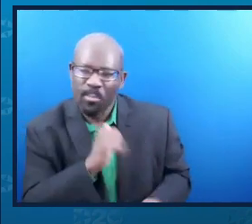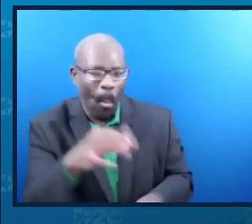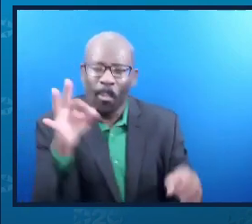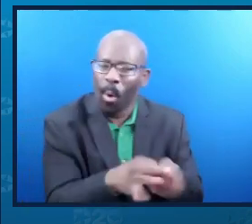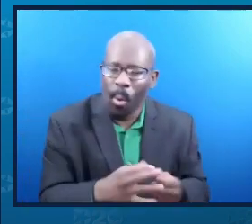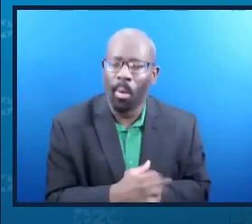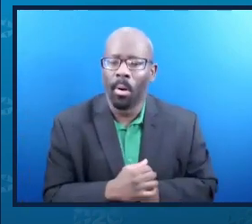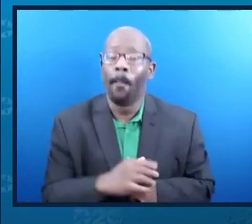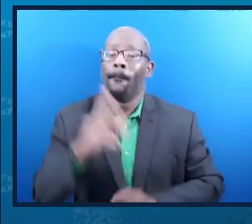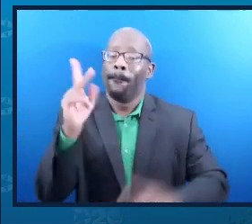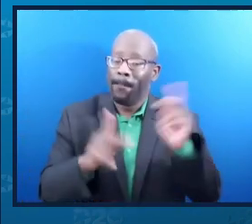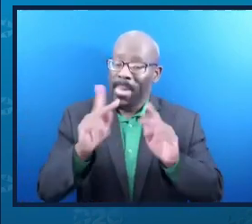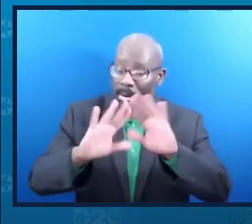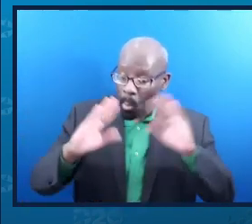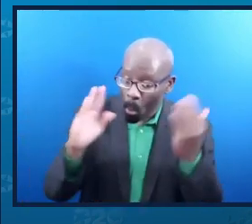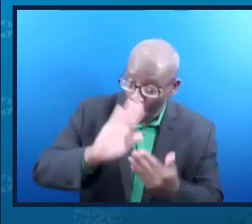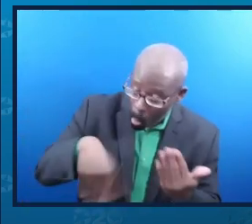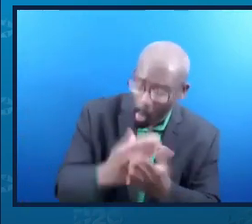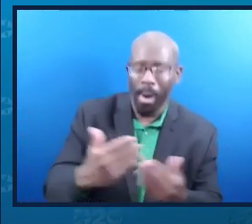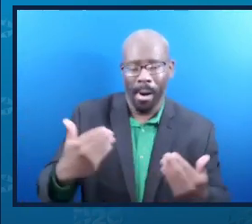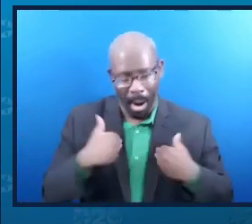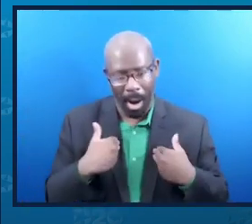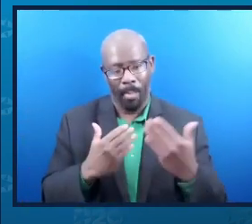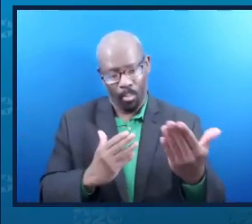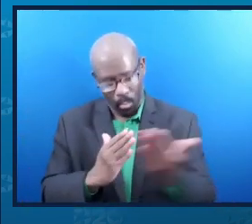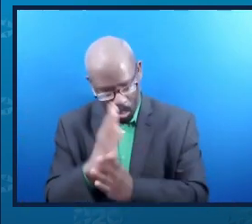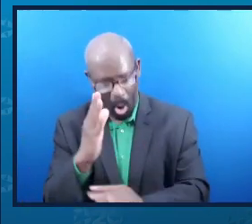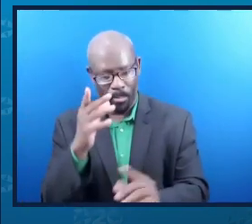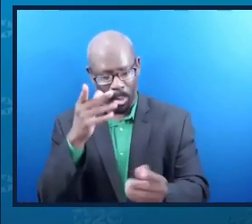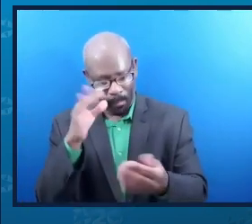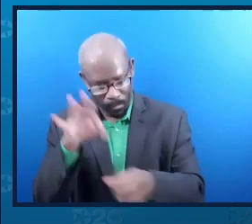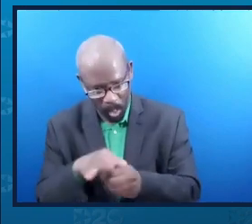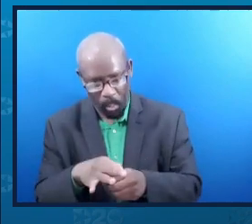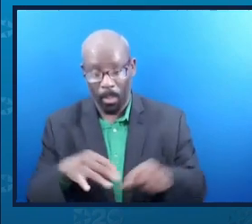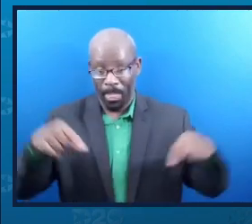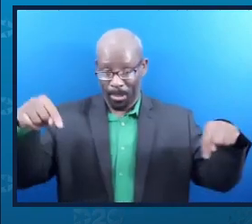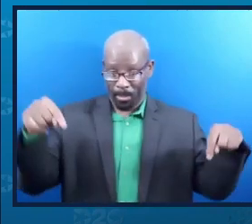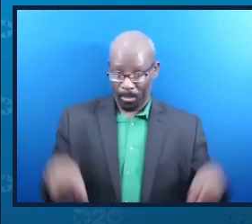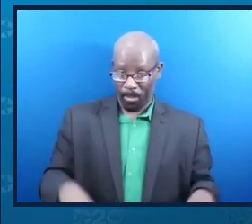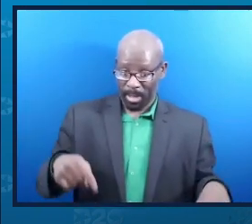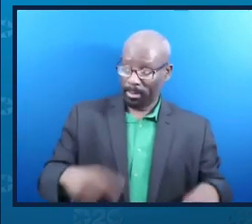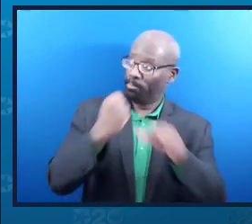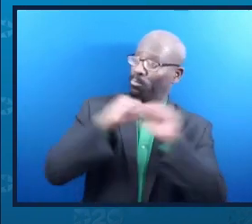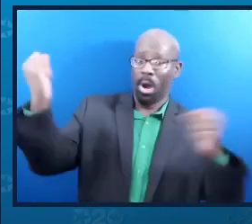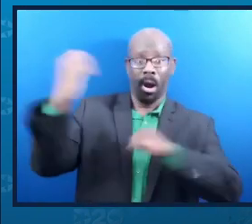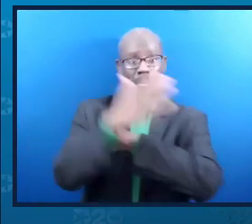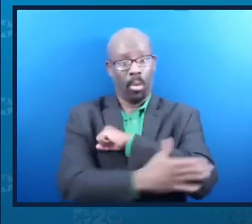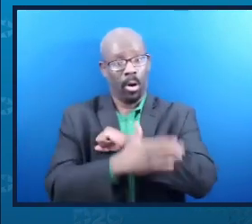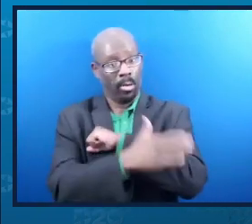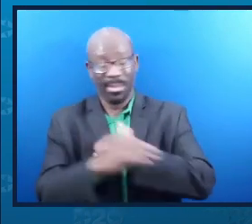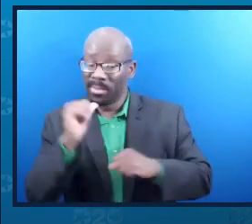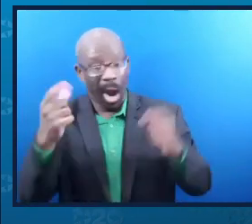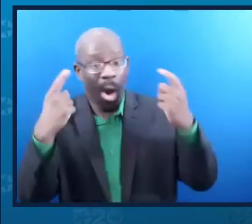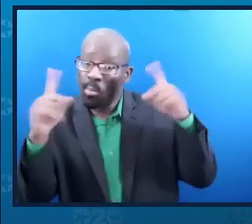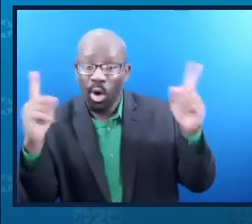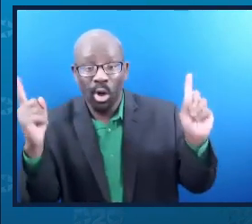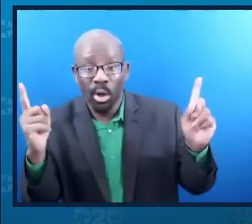IF ANYONE HAD RIGHT TO BELIEVE THAT THIS DEMOCRACY DID NOT